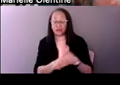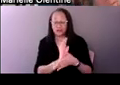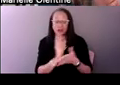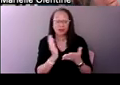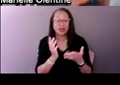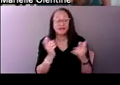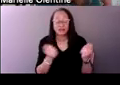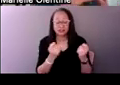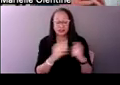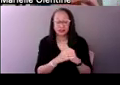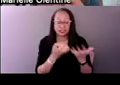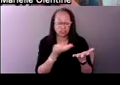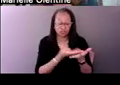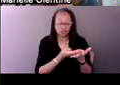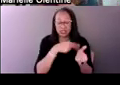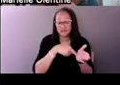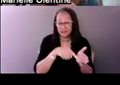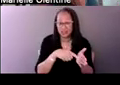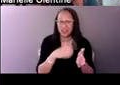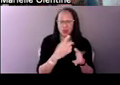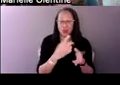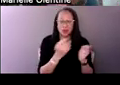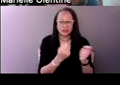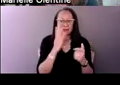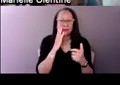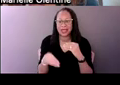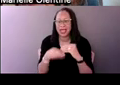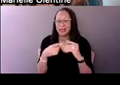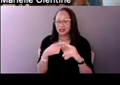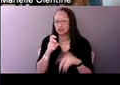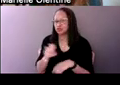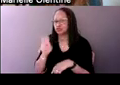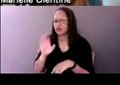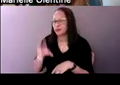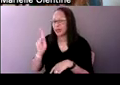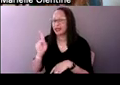asking for an extension would hurt our chances, and